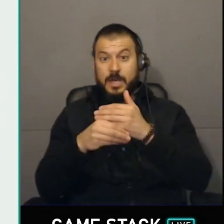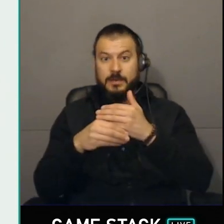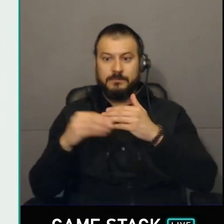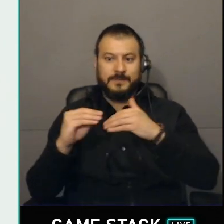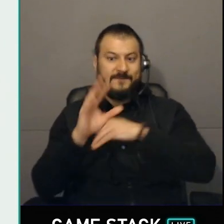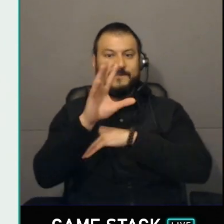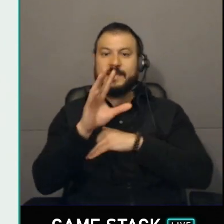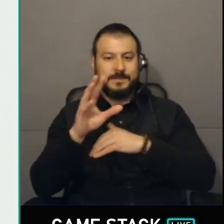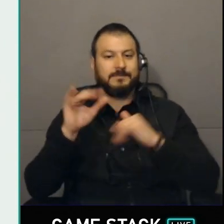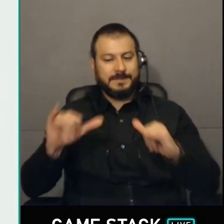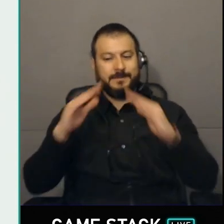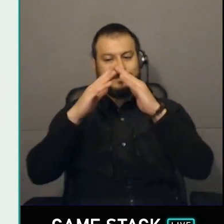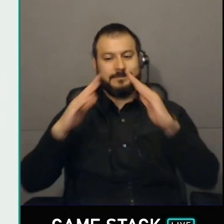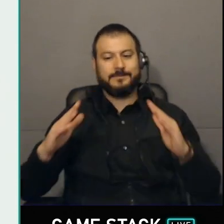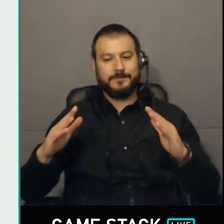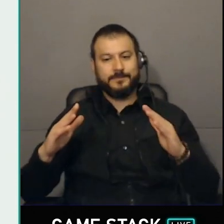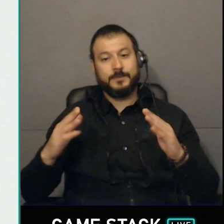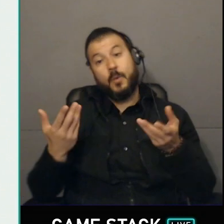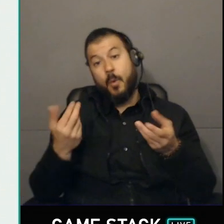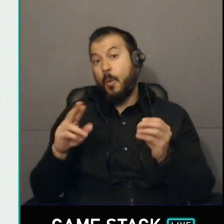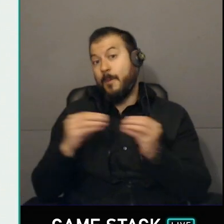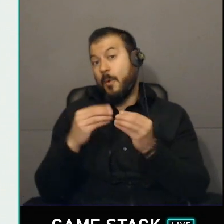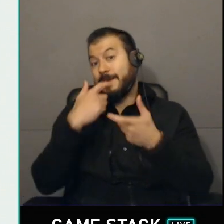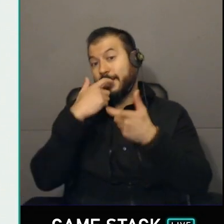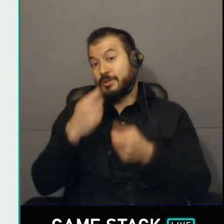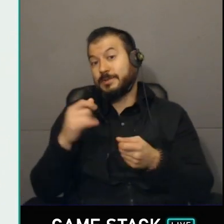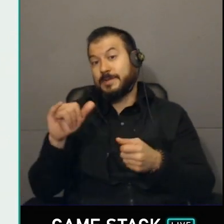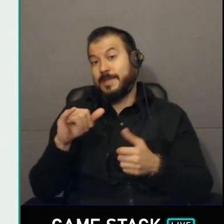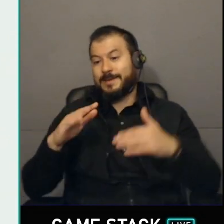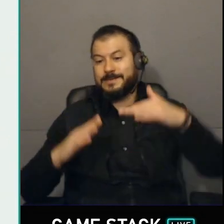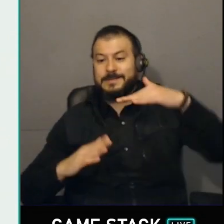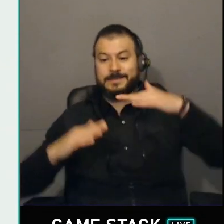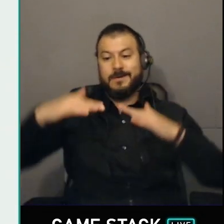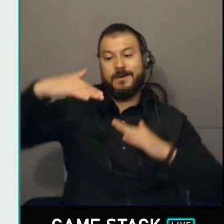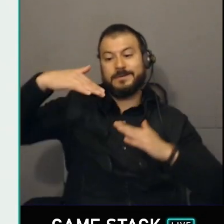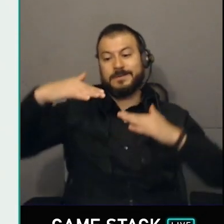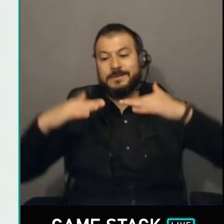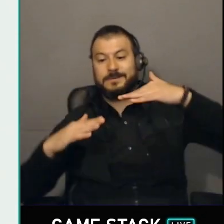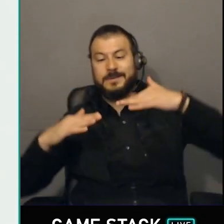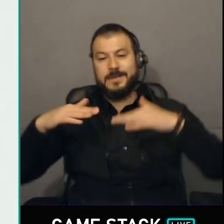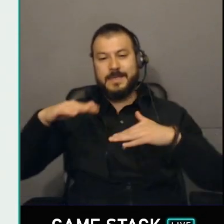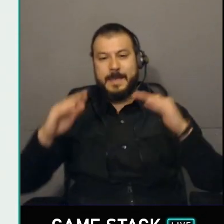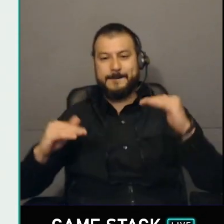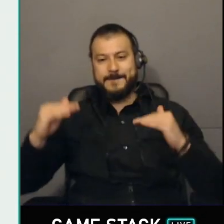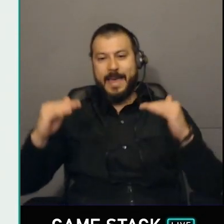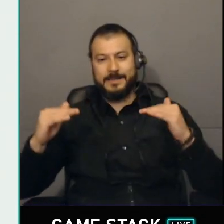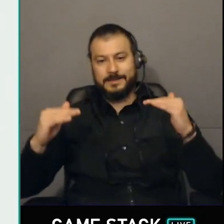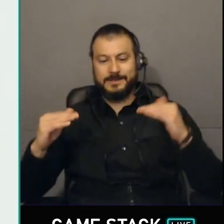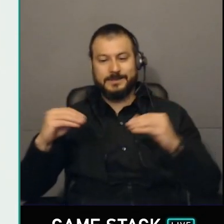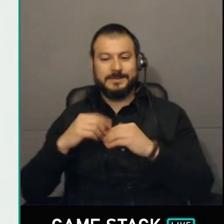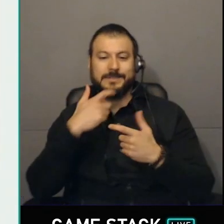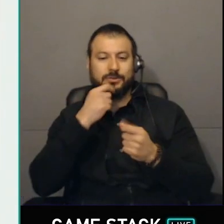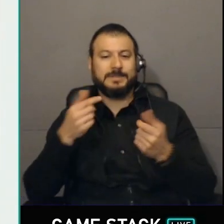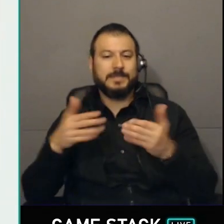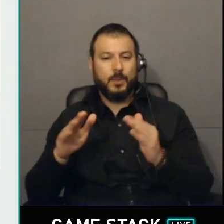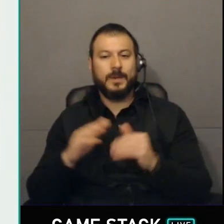or indeed more interesting configurations like see-saws that balance their masses in interesting ways.